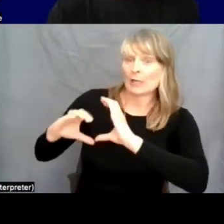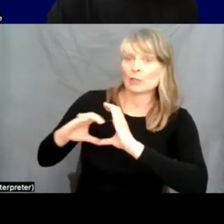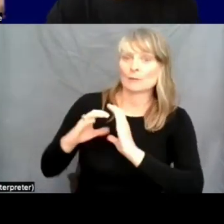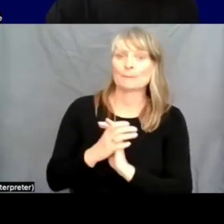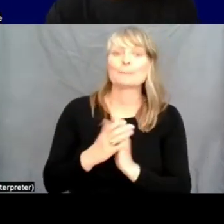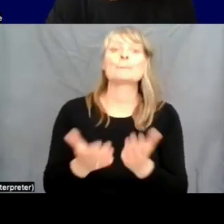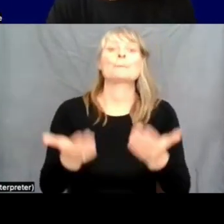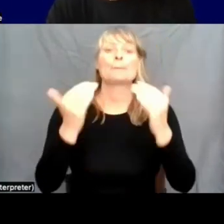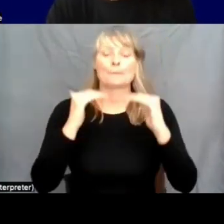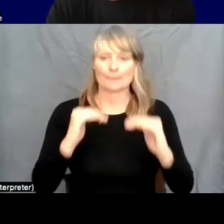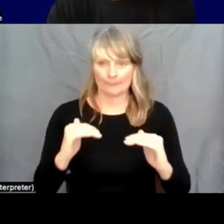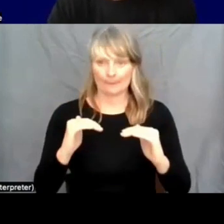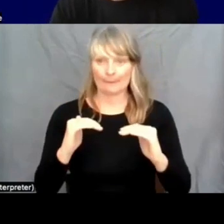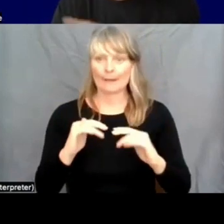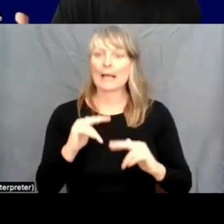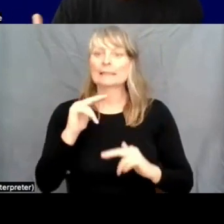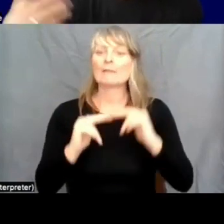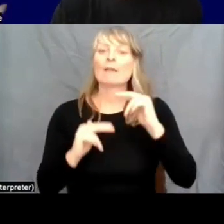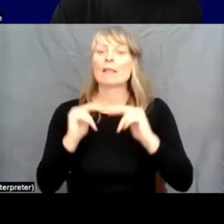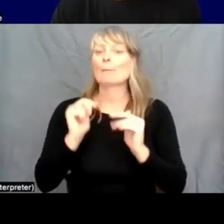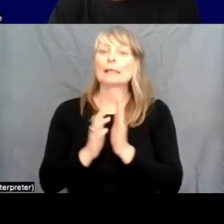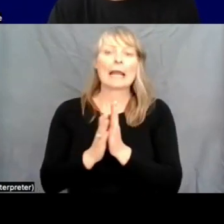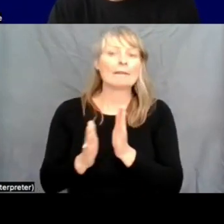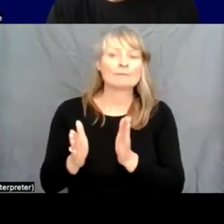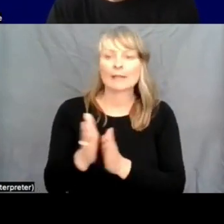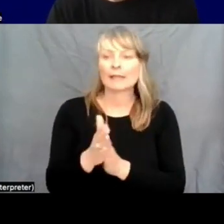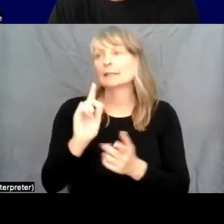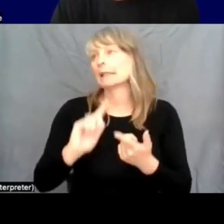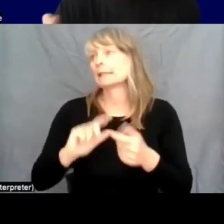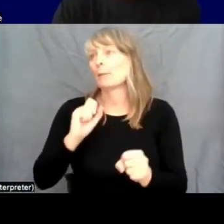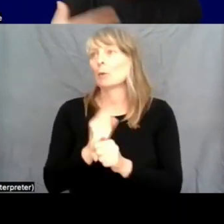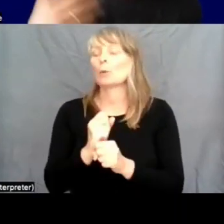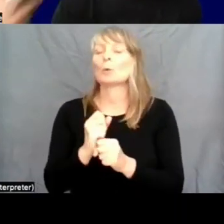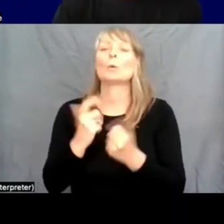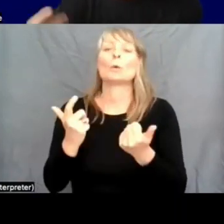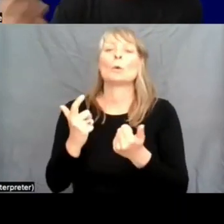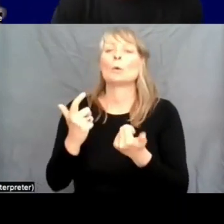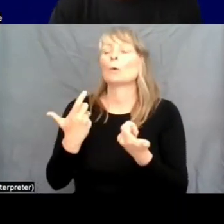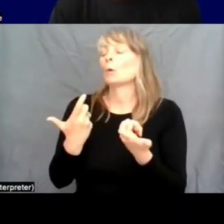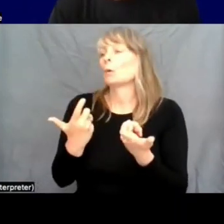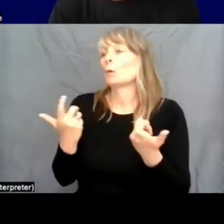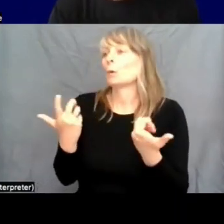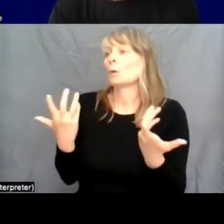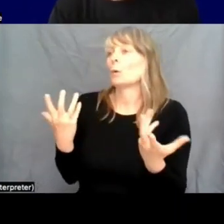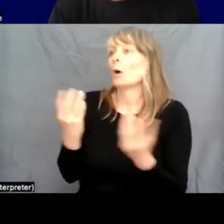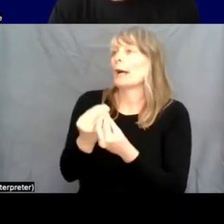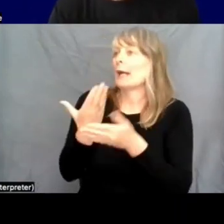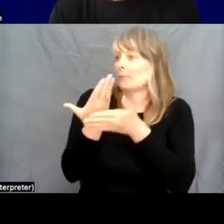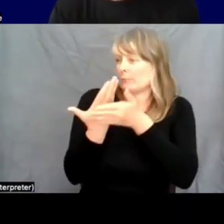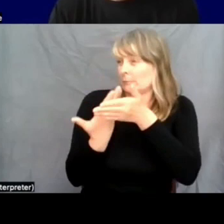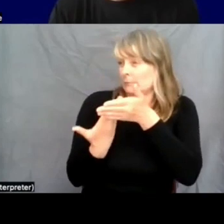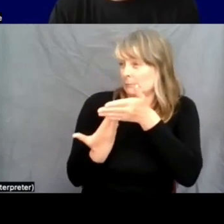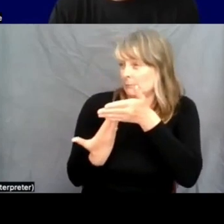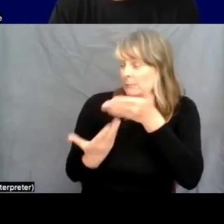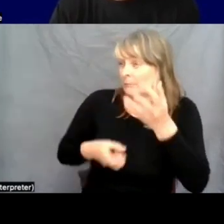Then as development advances we know putting those shared symbols together, we are able to express more complex thoughts and ideas.